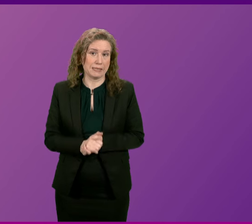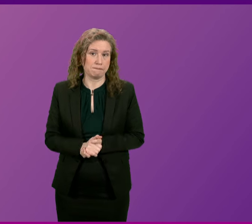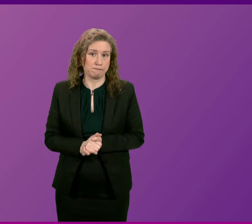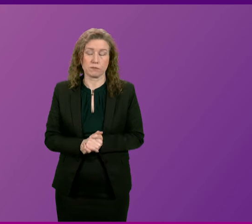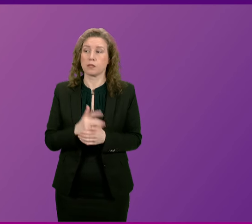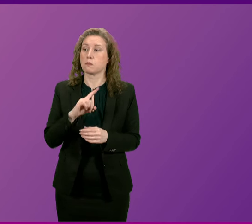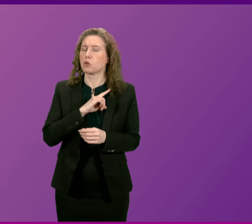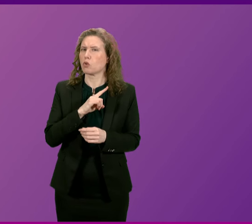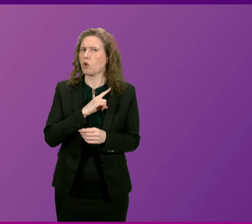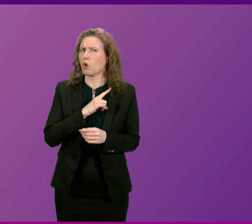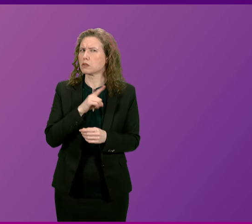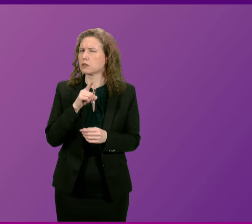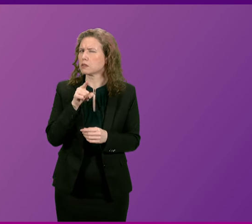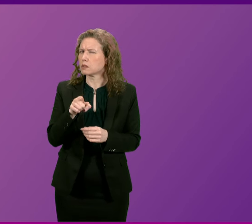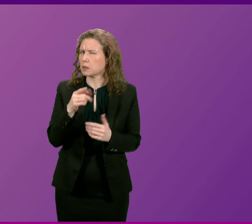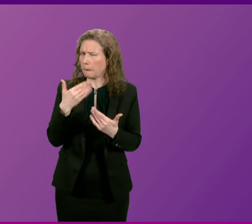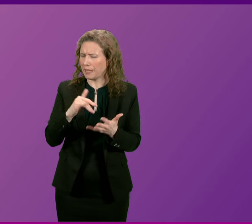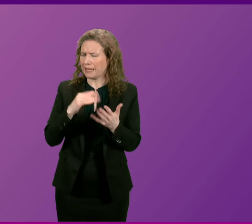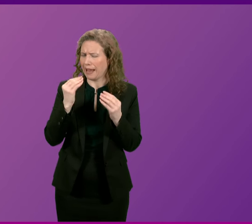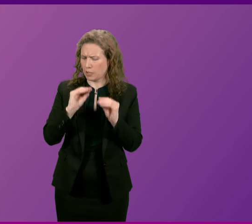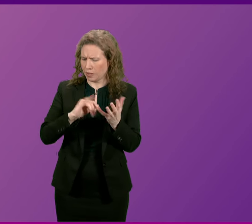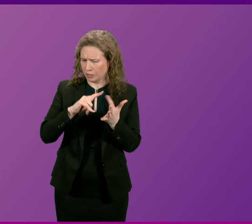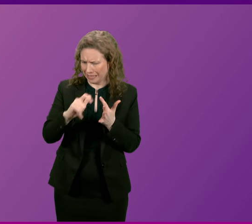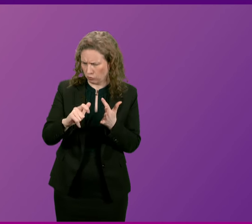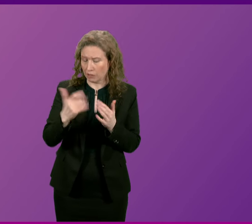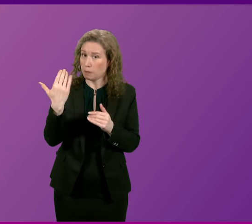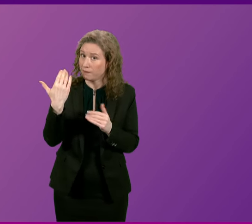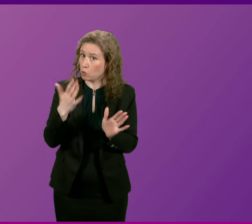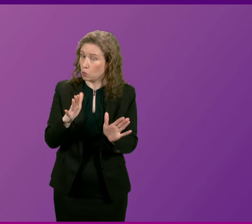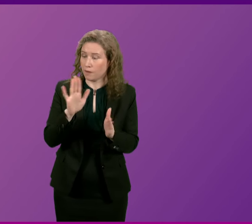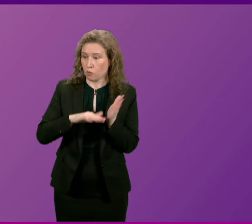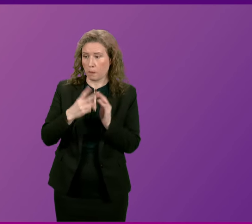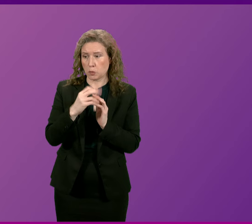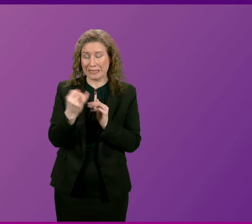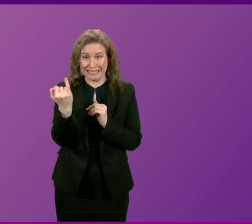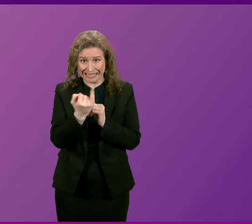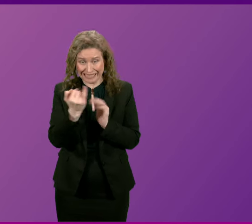John Swinney has been education secretary in a previous Government. From 2016 to 2021,